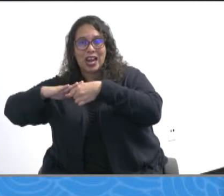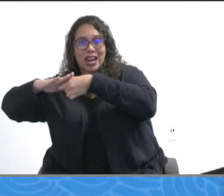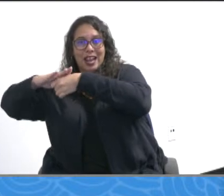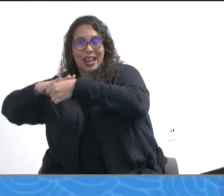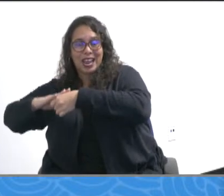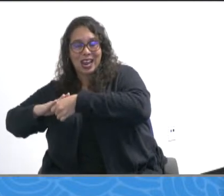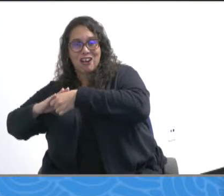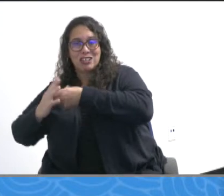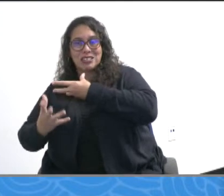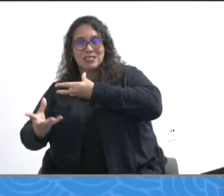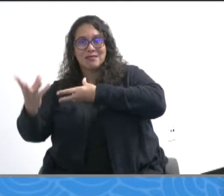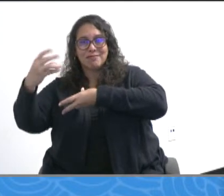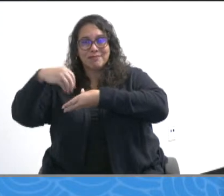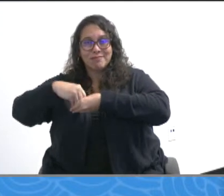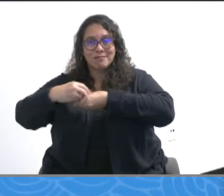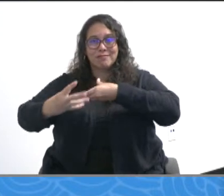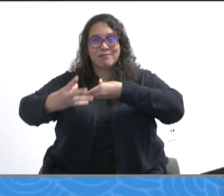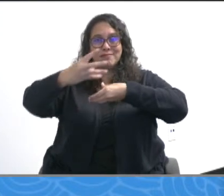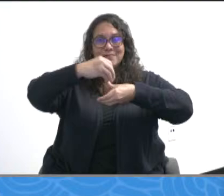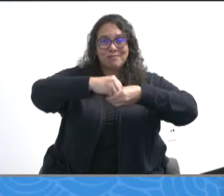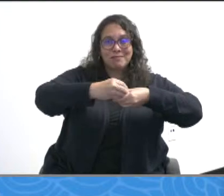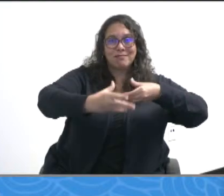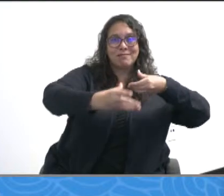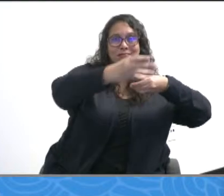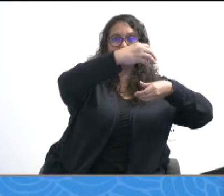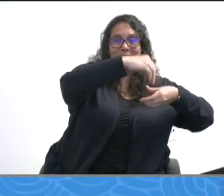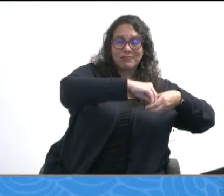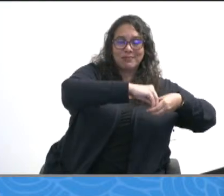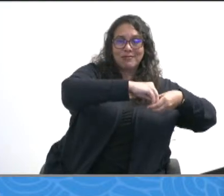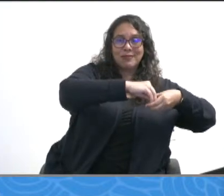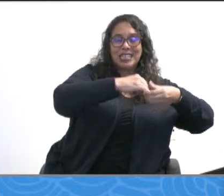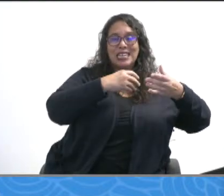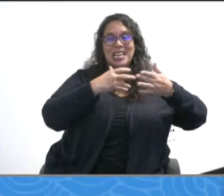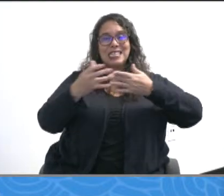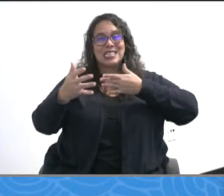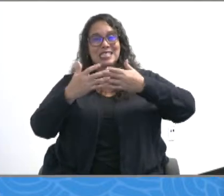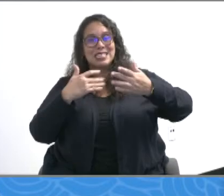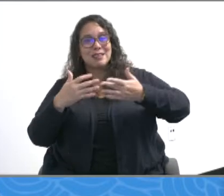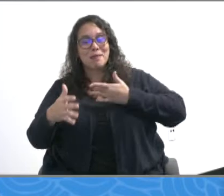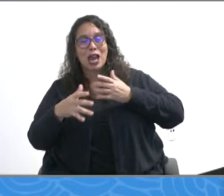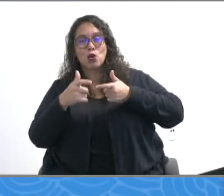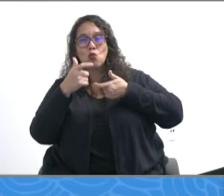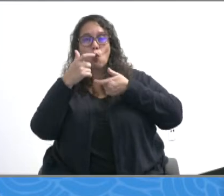into our space. So whether you are watching us via YouTube, whether you're connecting